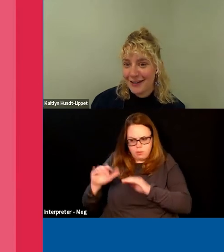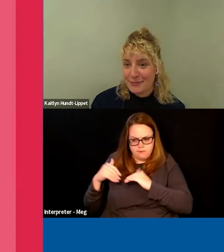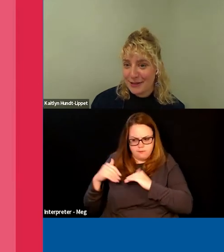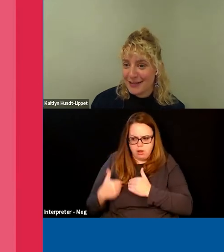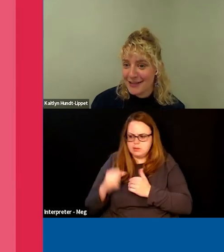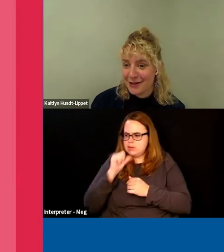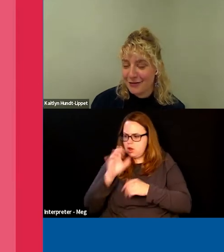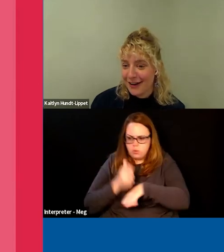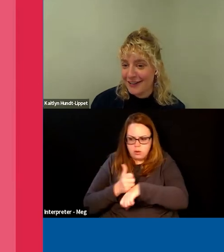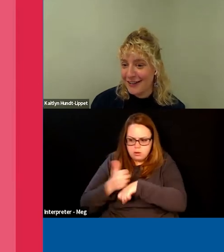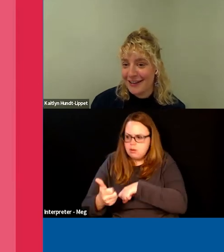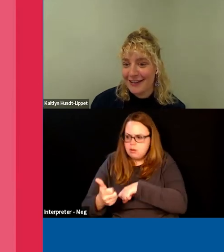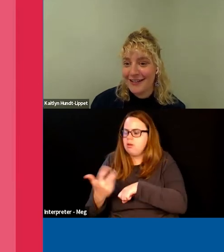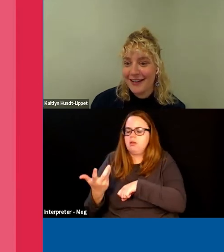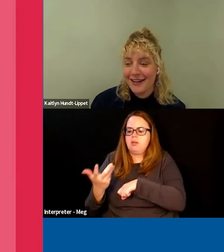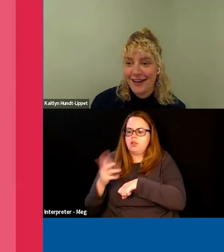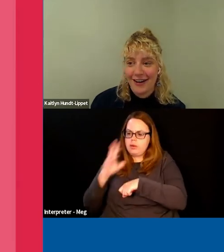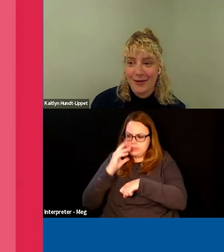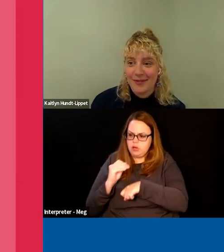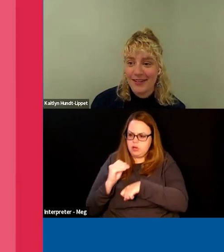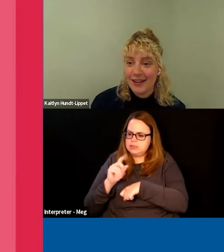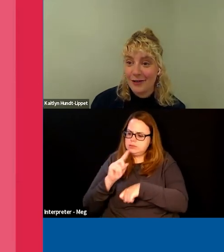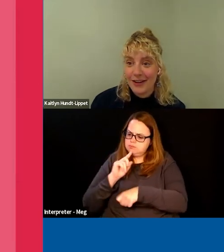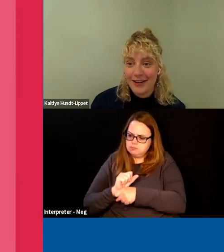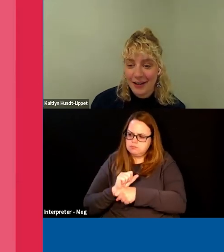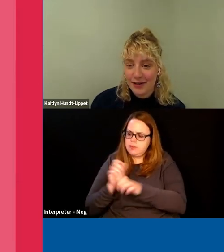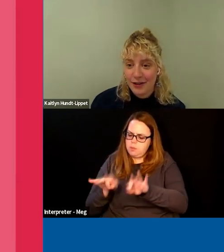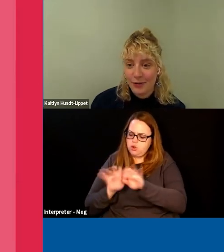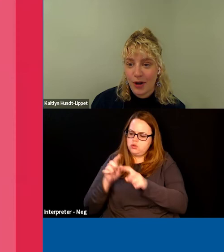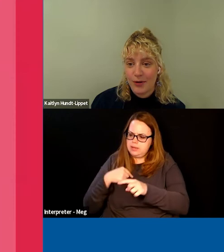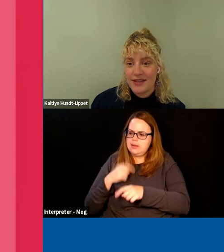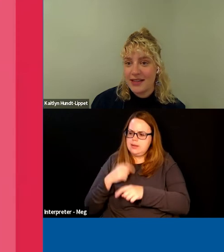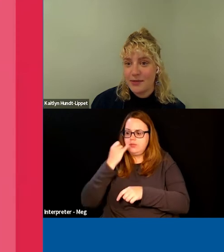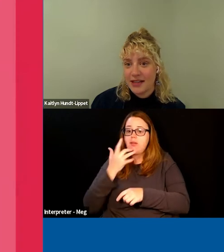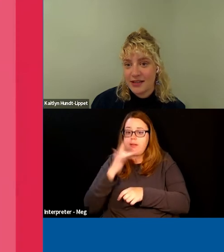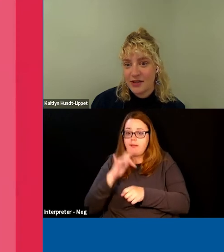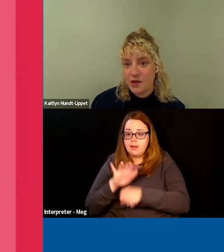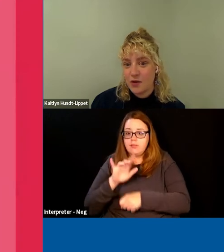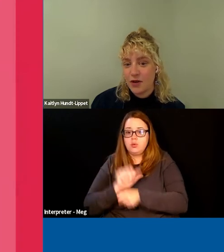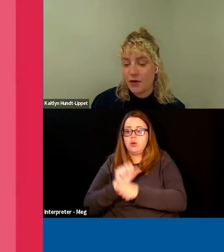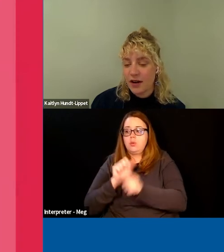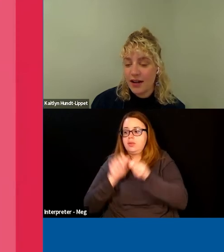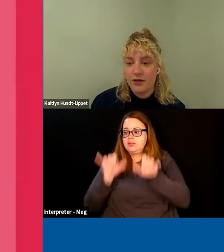their experiences are valid, and if you're lucky enough to work with the same testers over and over again,